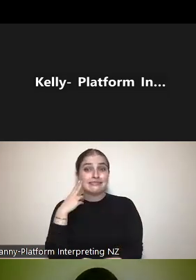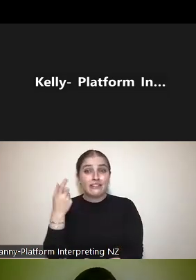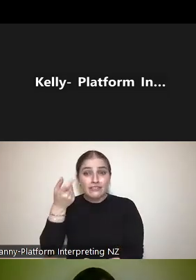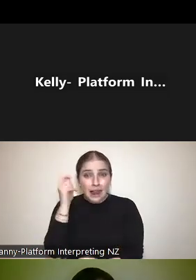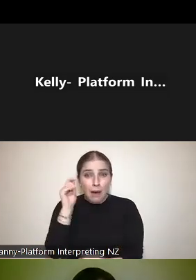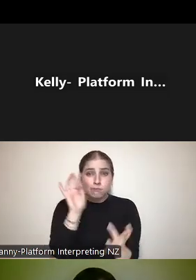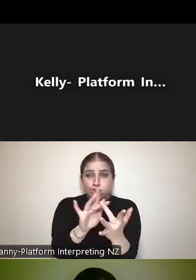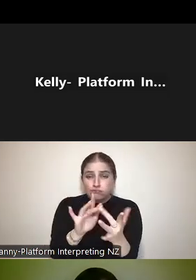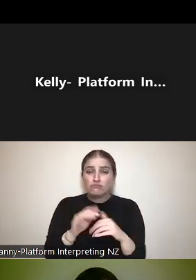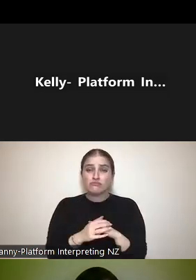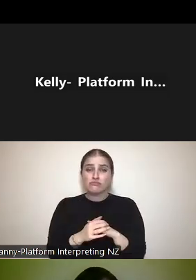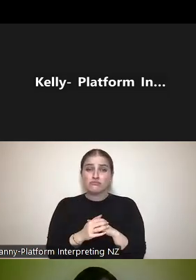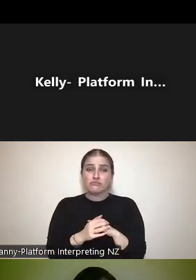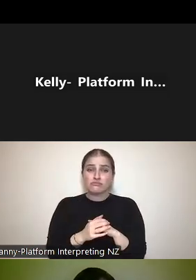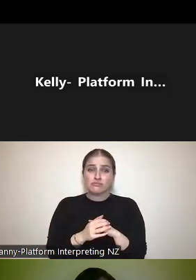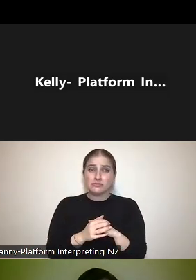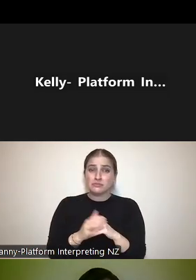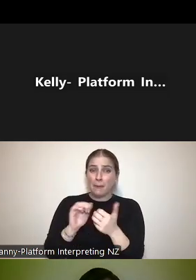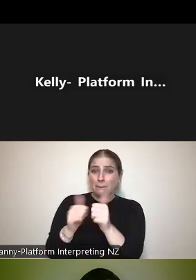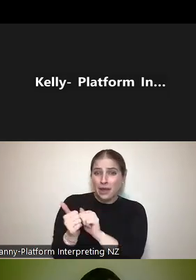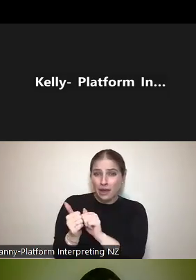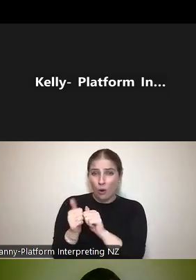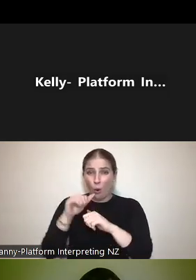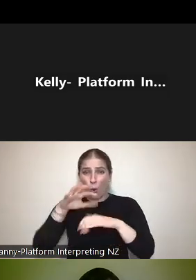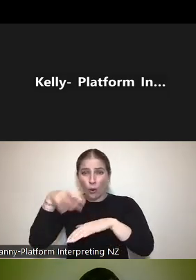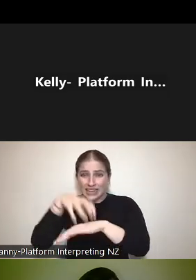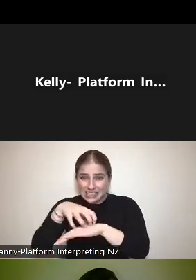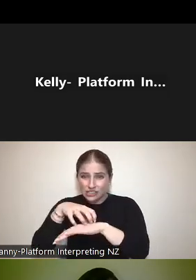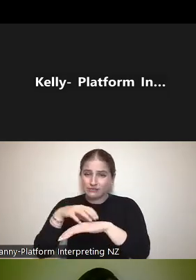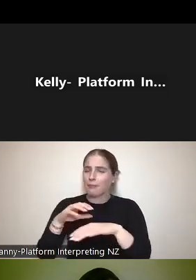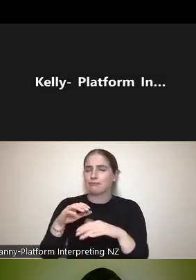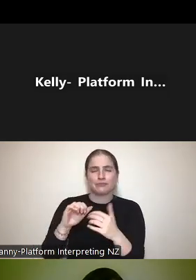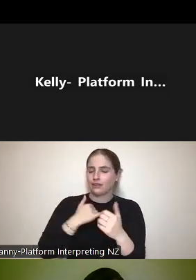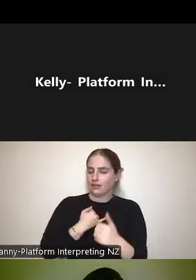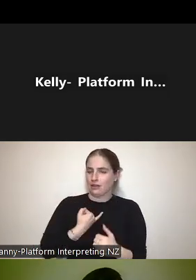reach out to peer groups. Go specifically and say, okay, where is everybody?